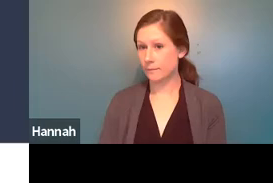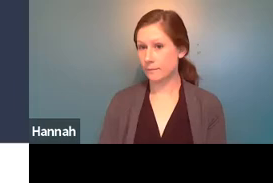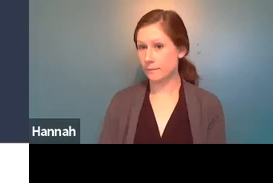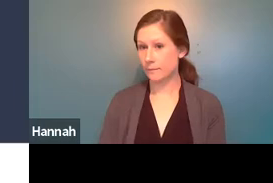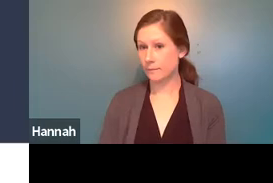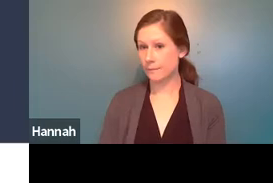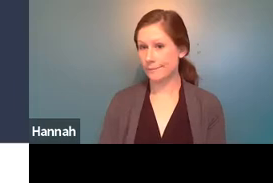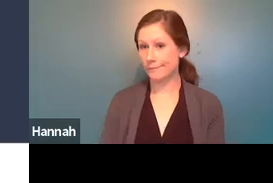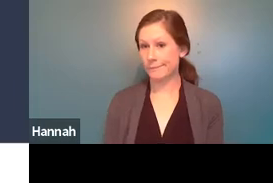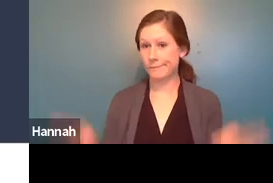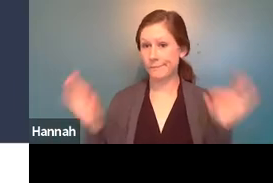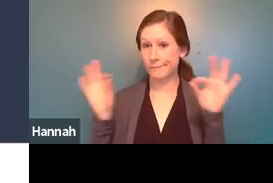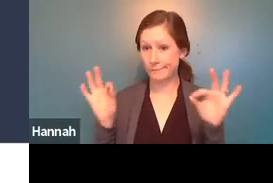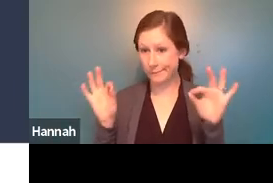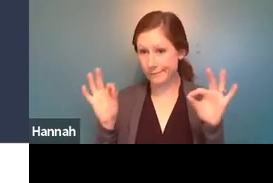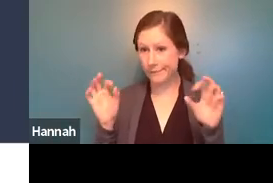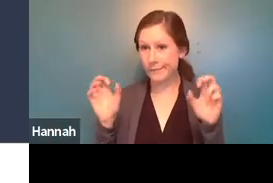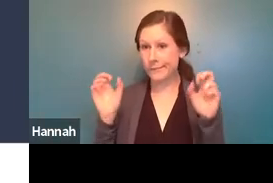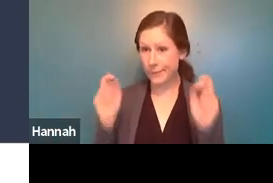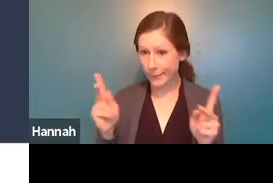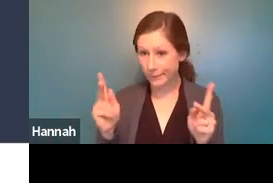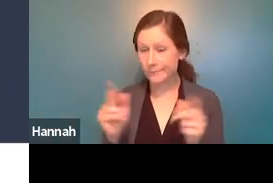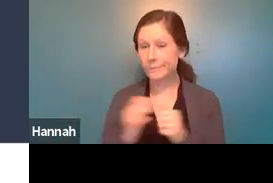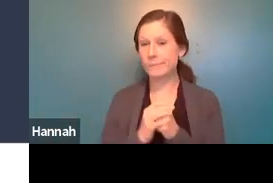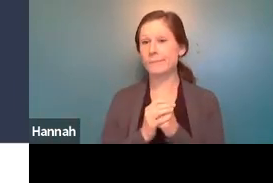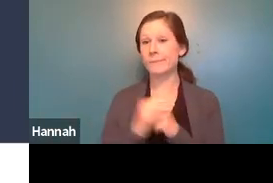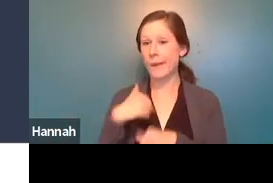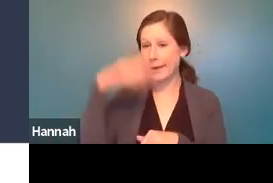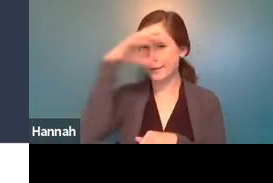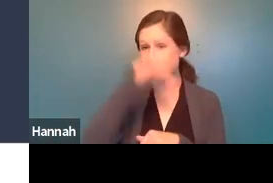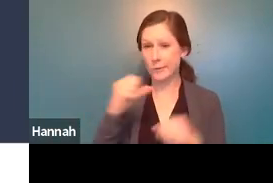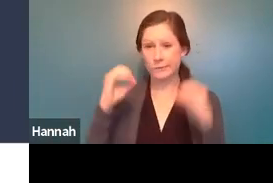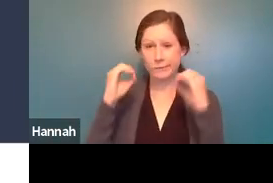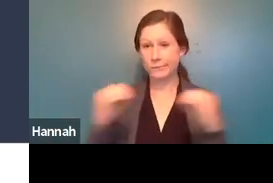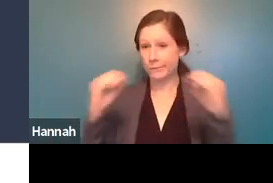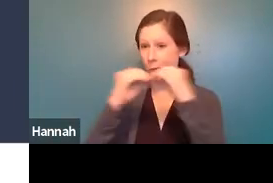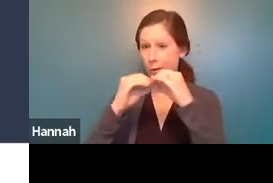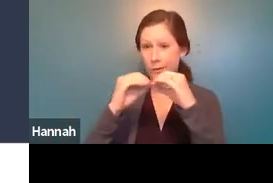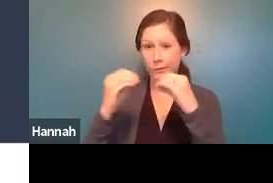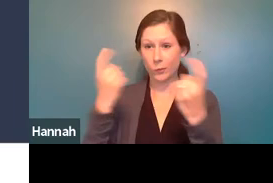All right, I'm gonna go ahead and assume we have no further questions outside. So